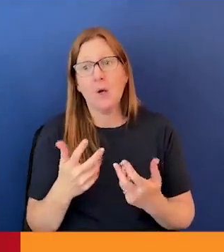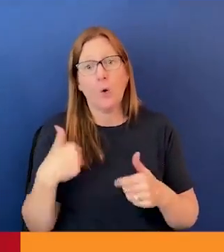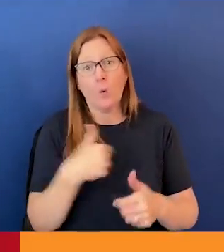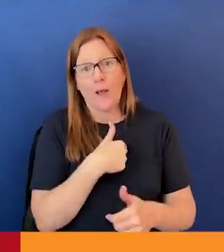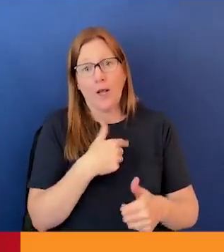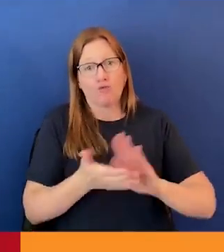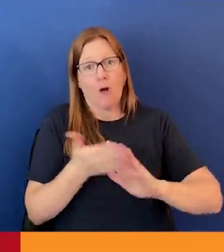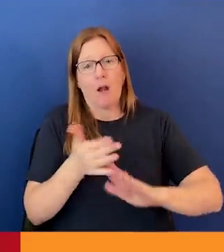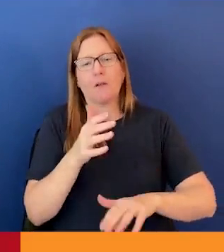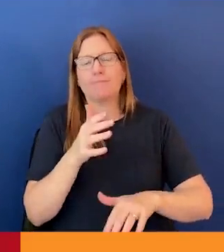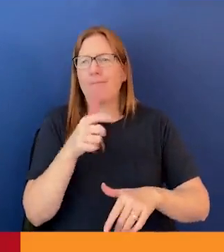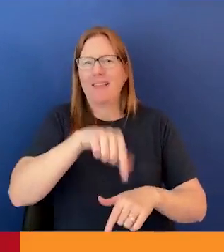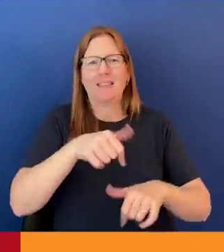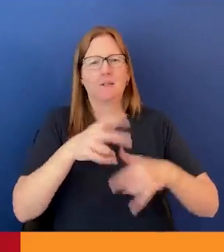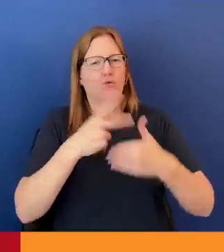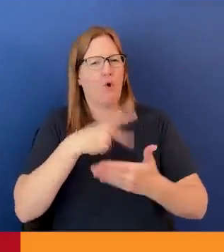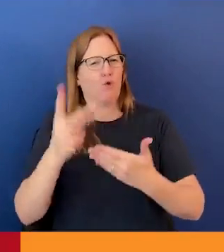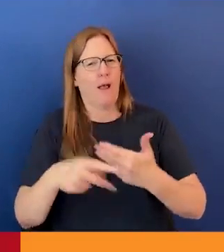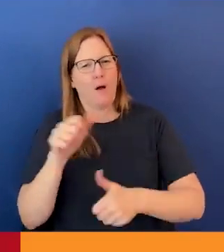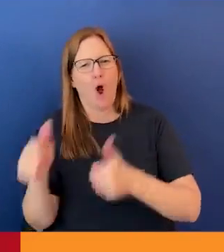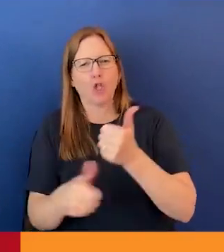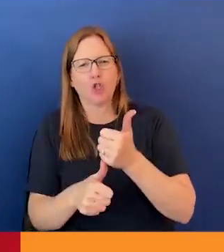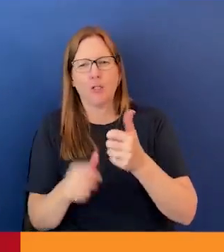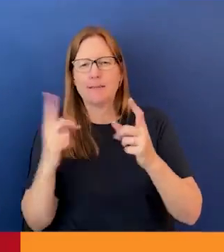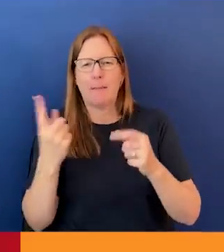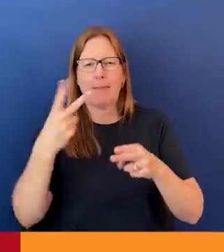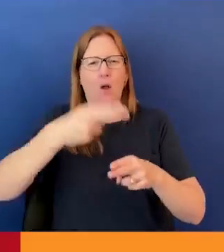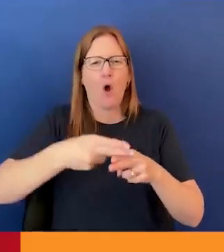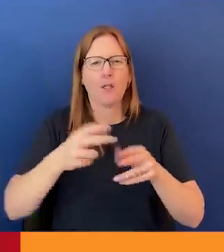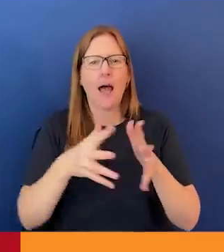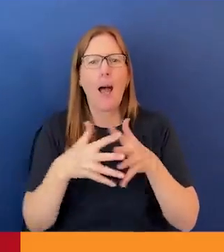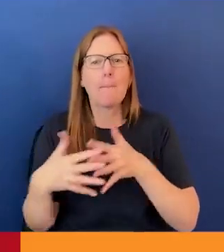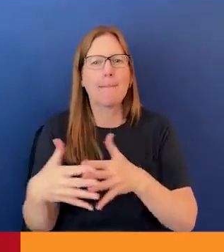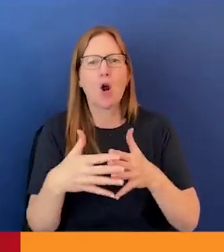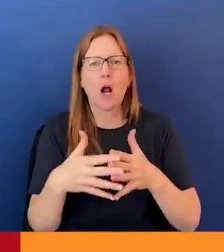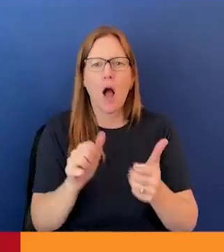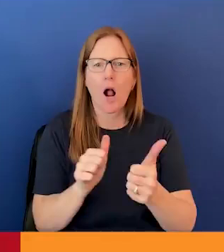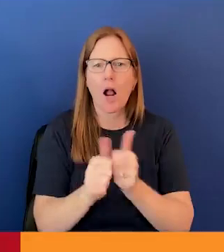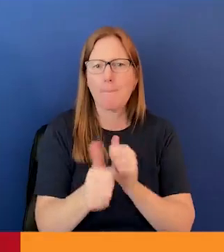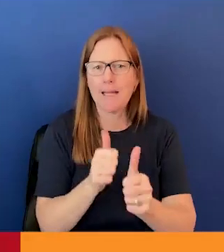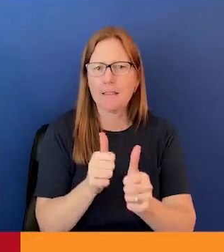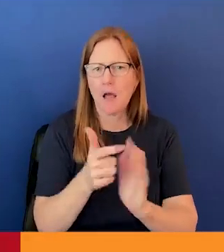which was reauthorized in 2010. And then again in 2017.